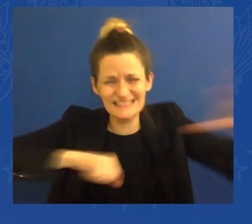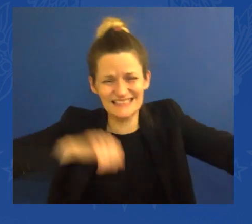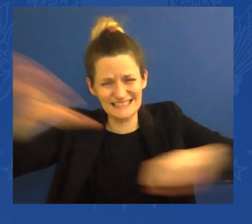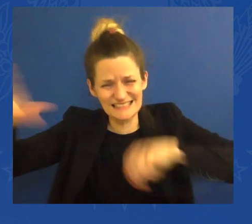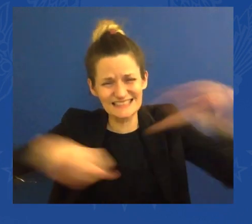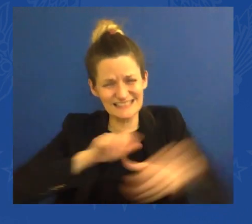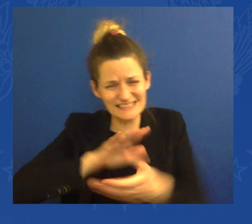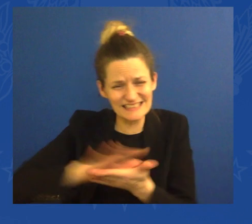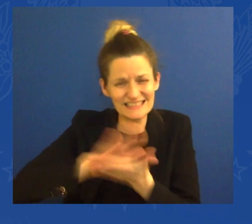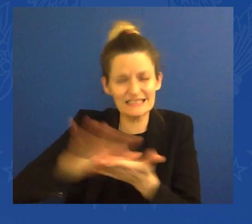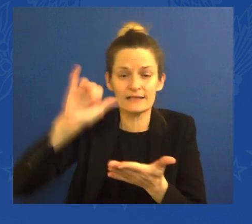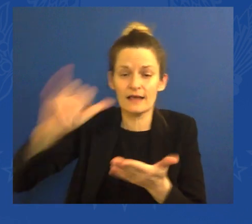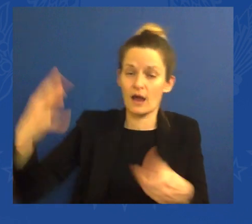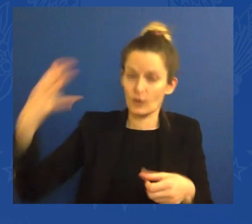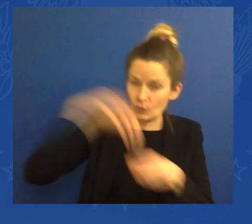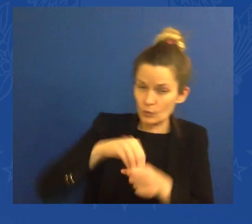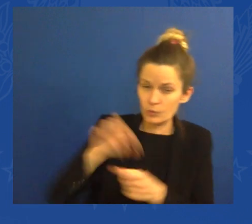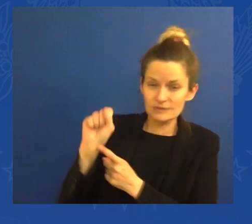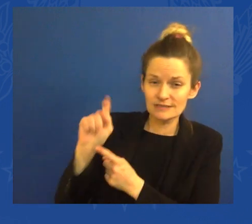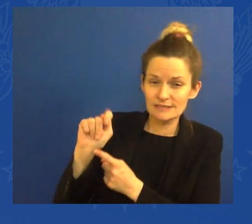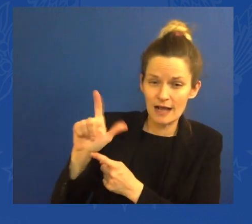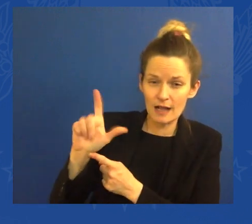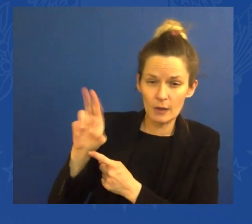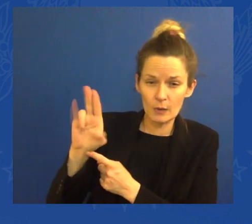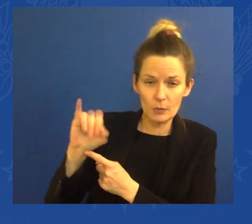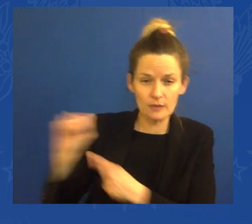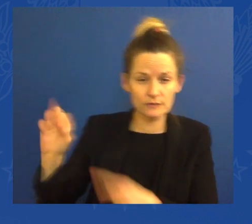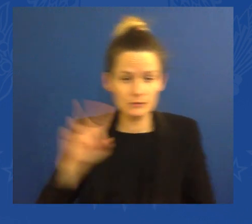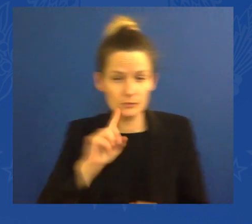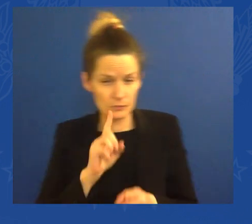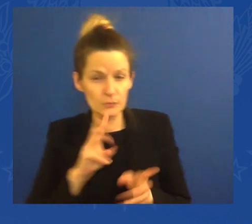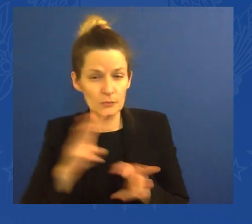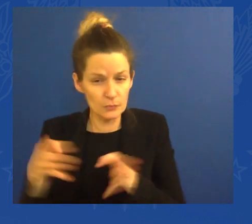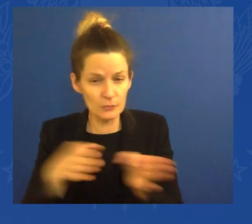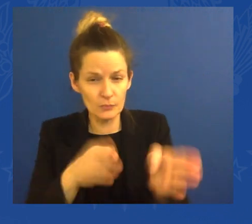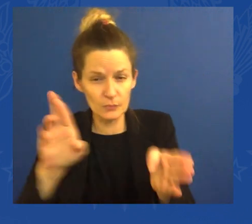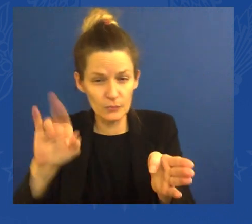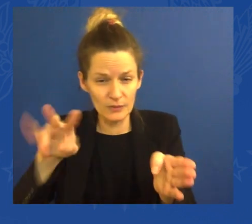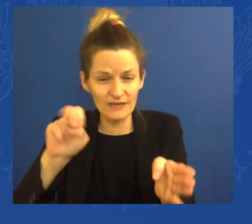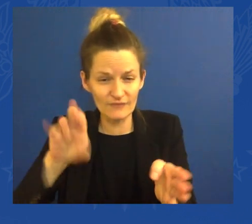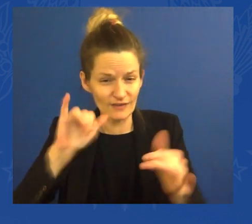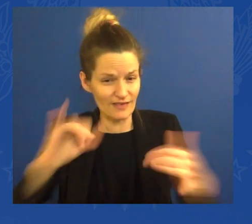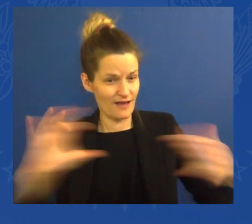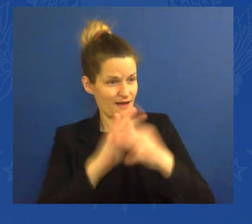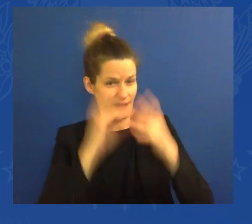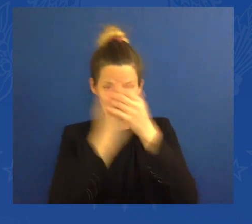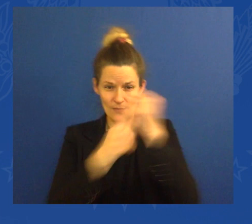One study found that for every dollar spending cleaning up the Great Lakes, we generate $3 through $4 in economic benefit.